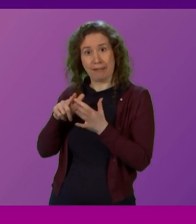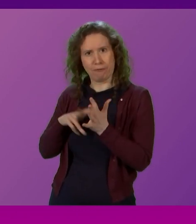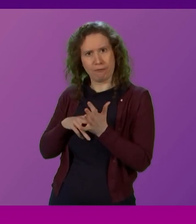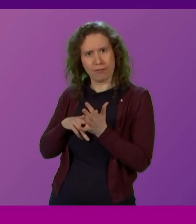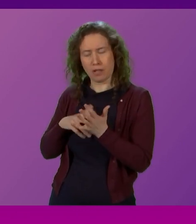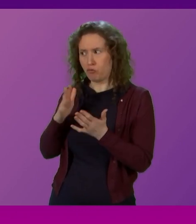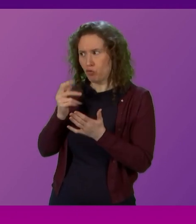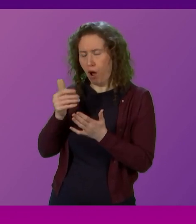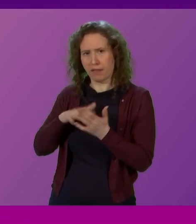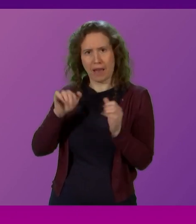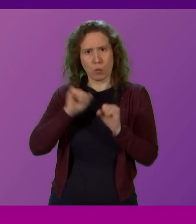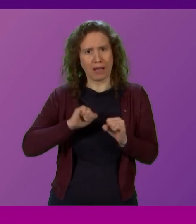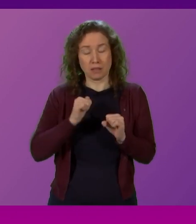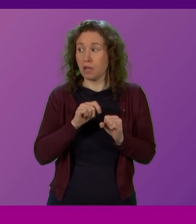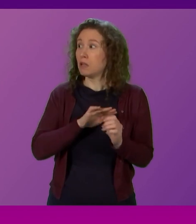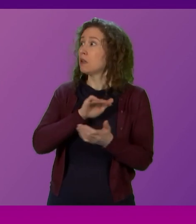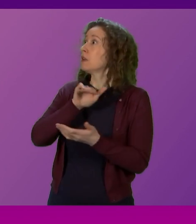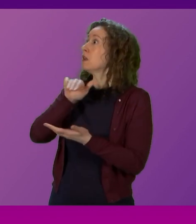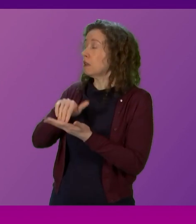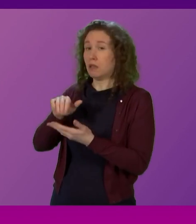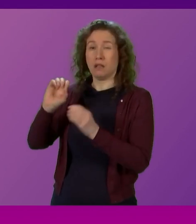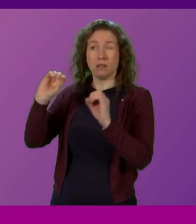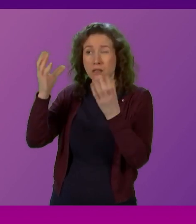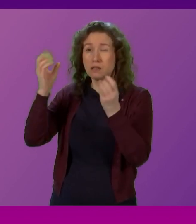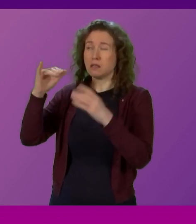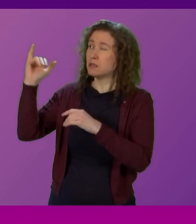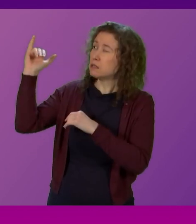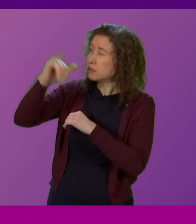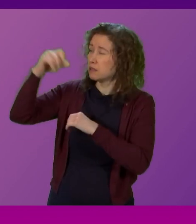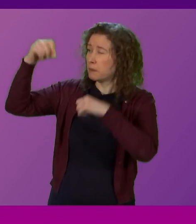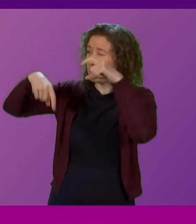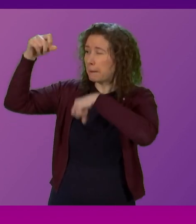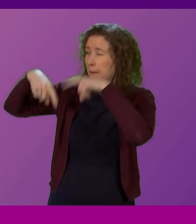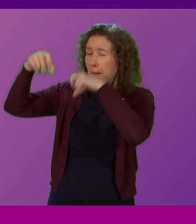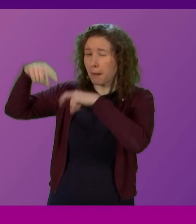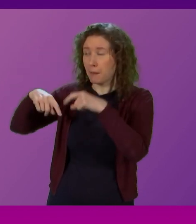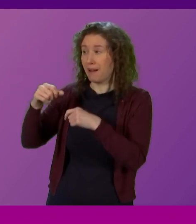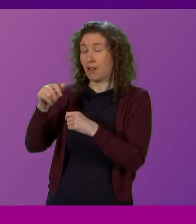The air raid sirens, drone strikes and cruise missile attacks in the Ukrainian capital were